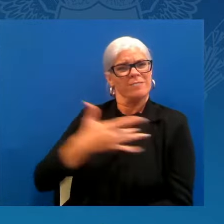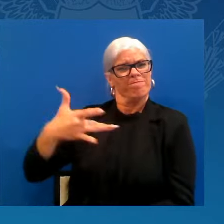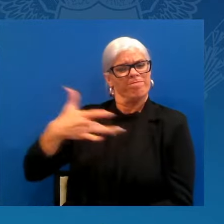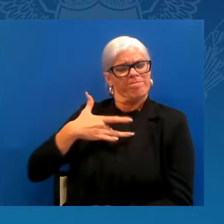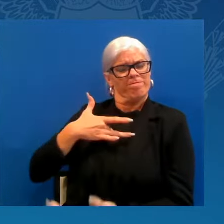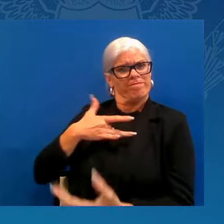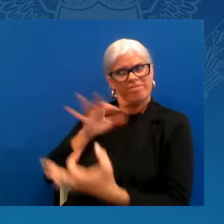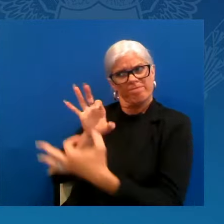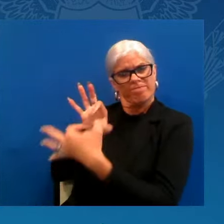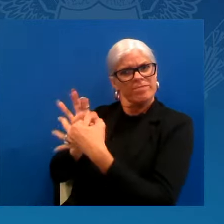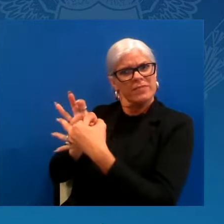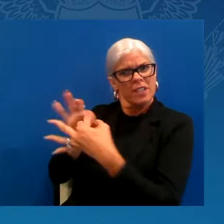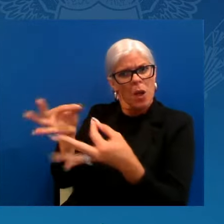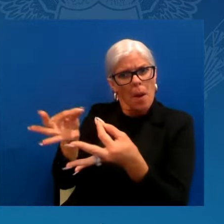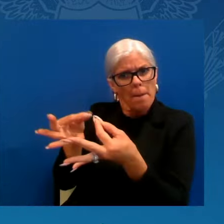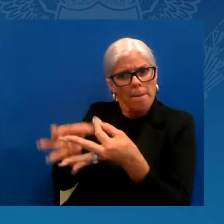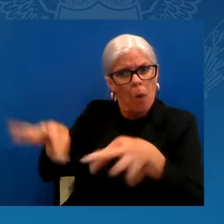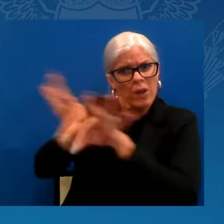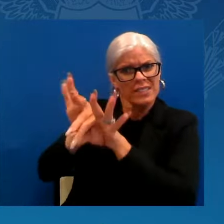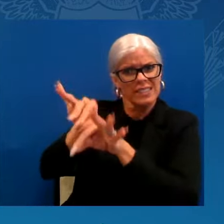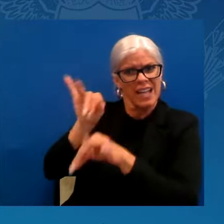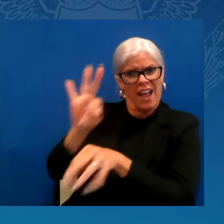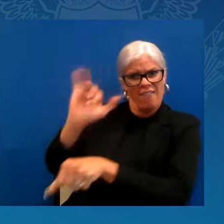Helping the Jewish people thrive.